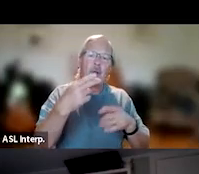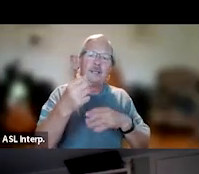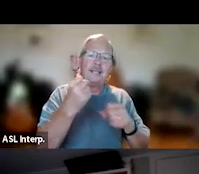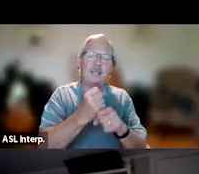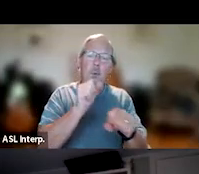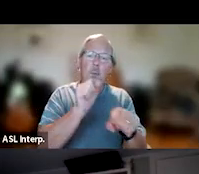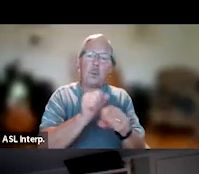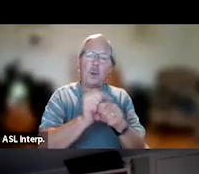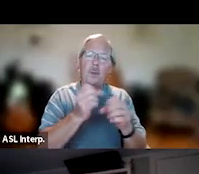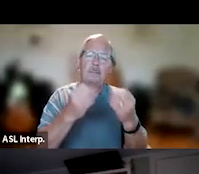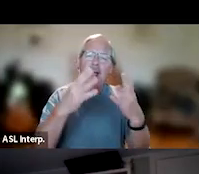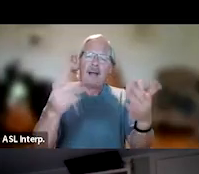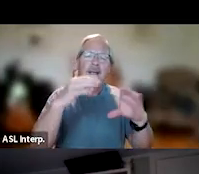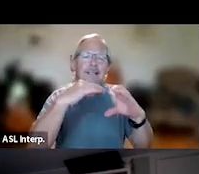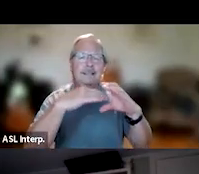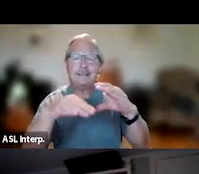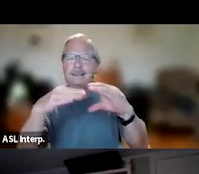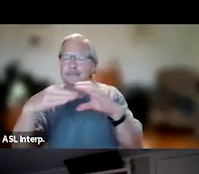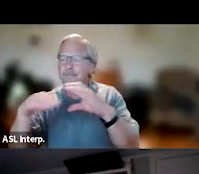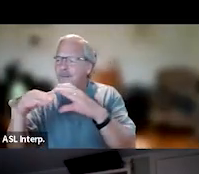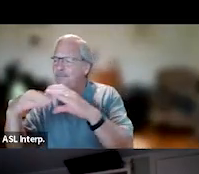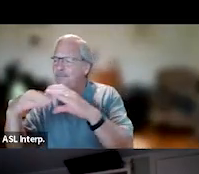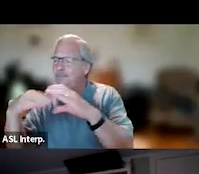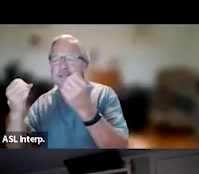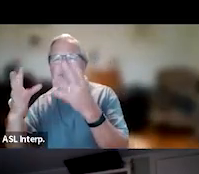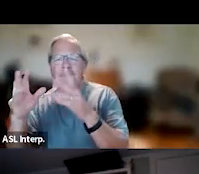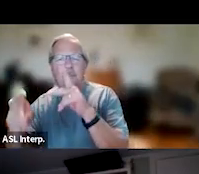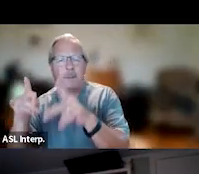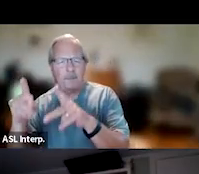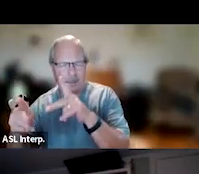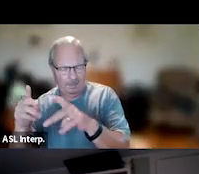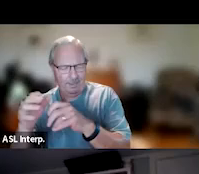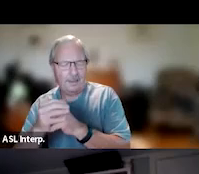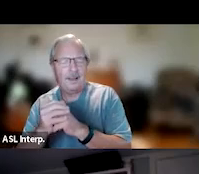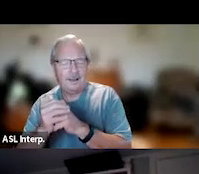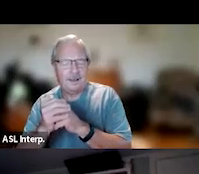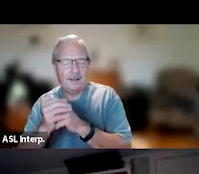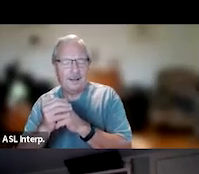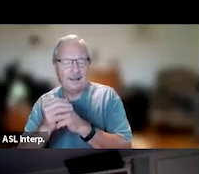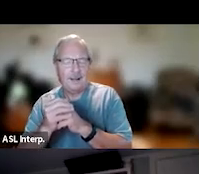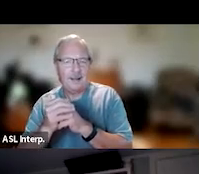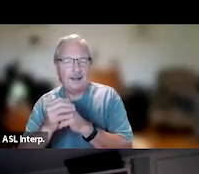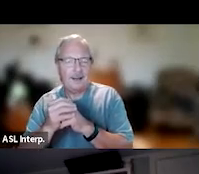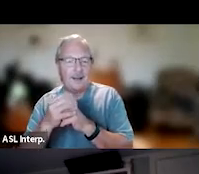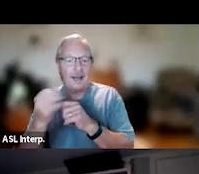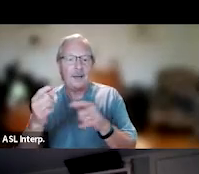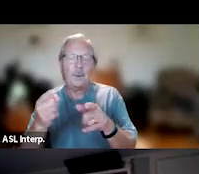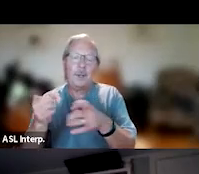I've been emailing several folks right now. So anyway, just you gave me hope maybe to get back